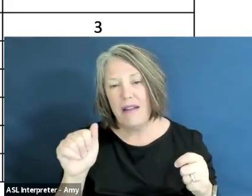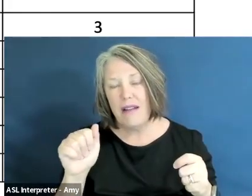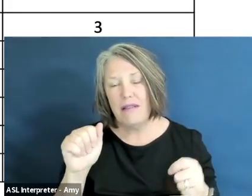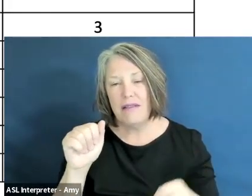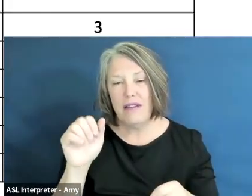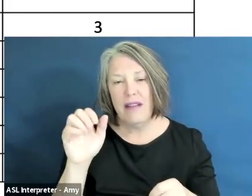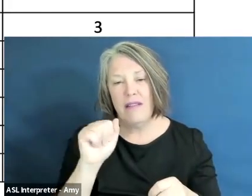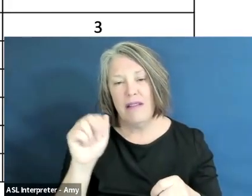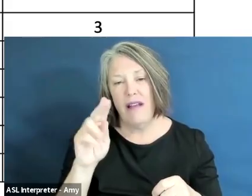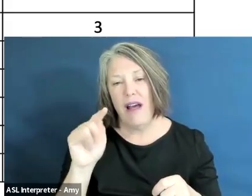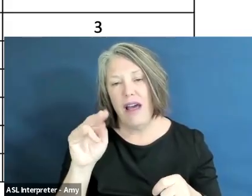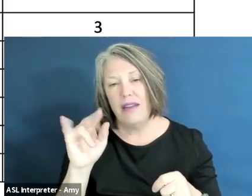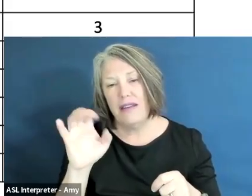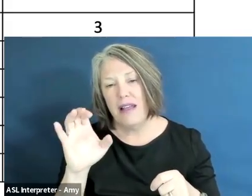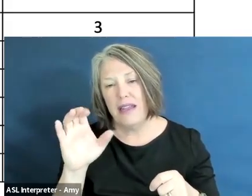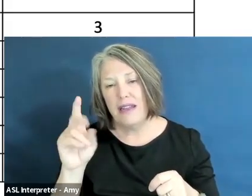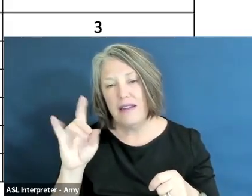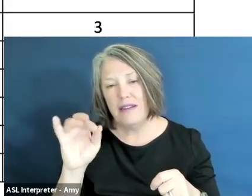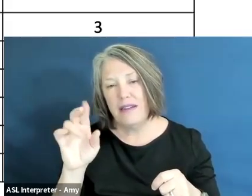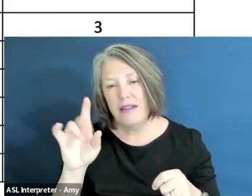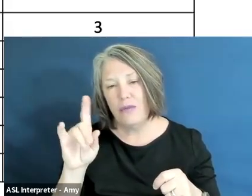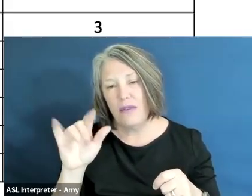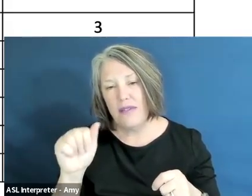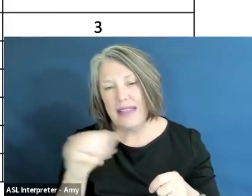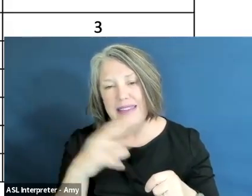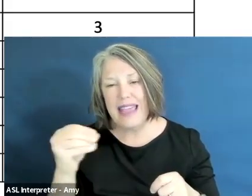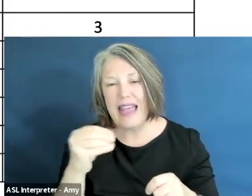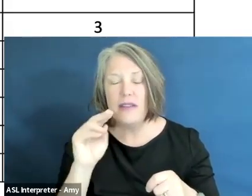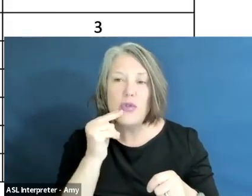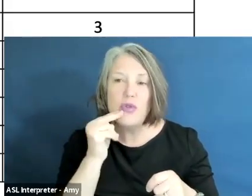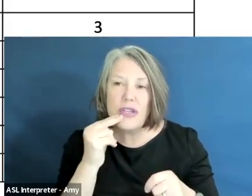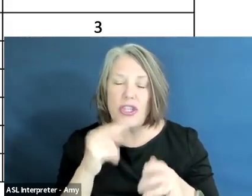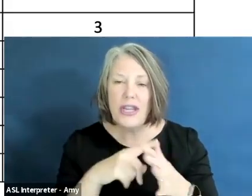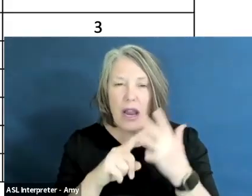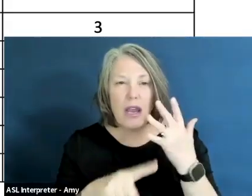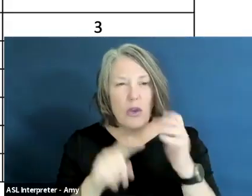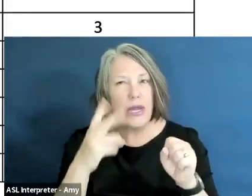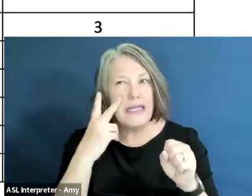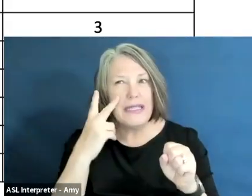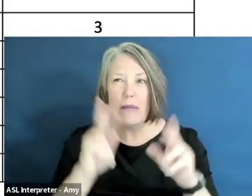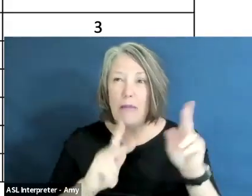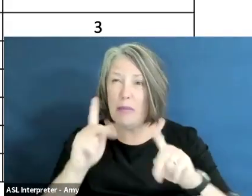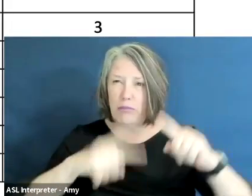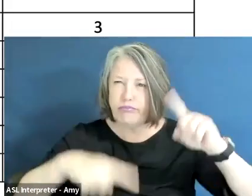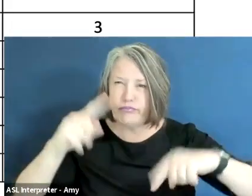In terms of our experts, you can see that they were a diverse set of people with disabilities,